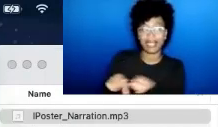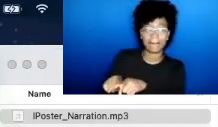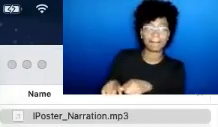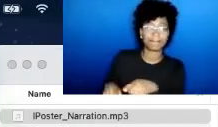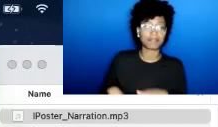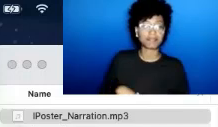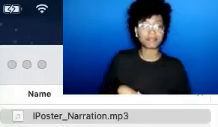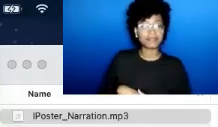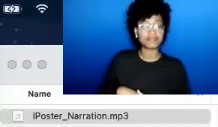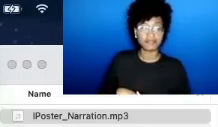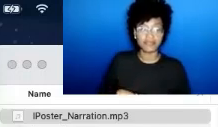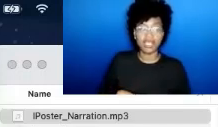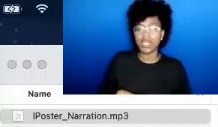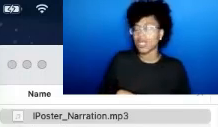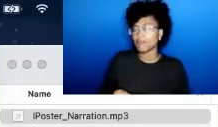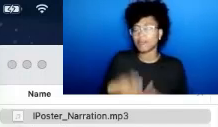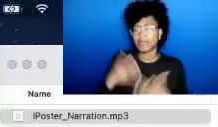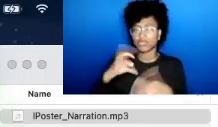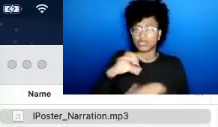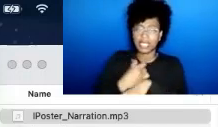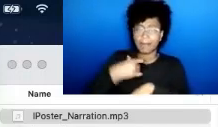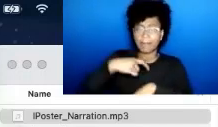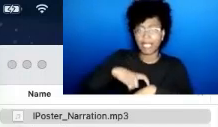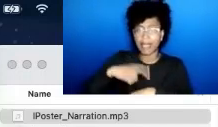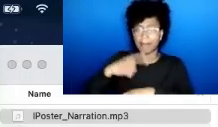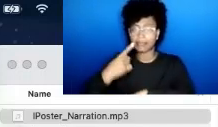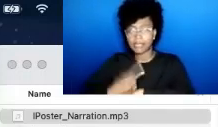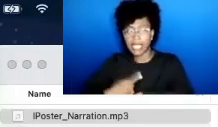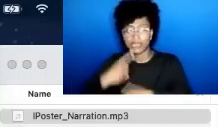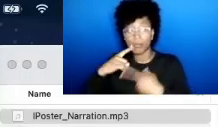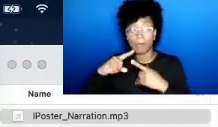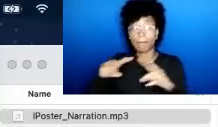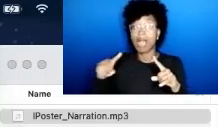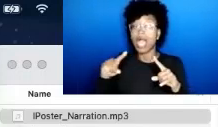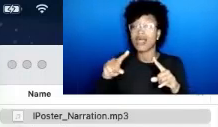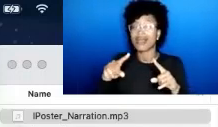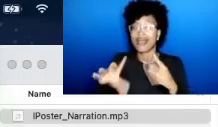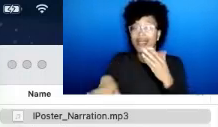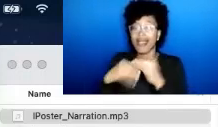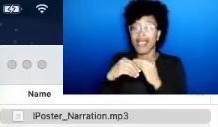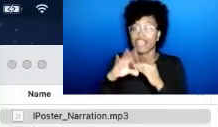the same idea. But here is where you would at your link to Microsoft teams or Zoom or